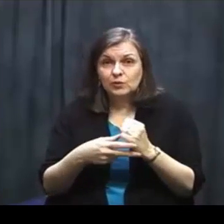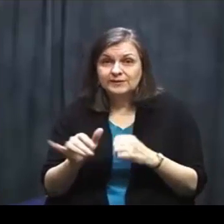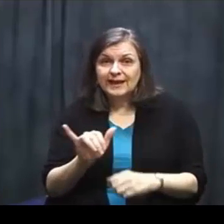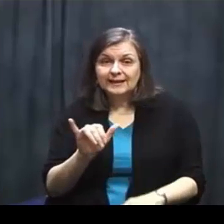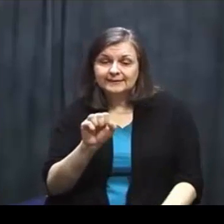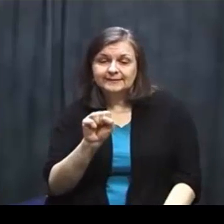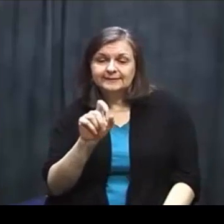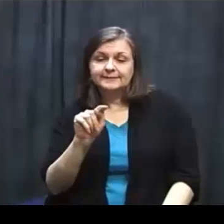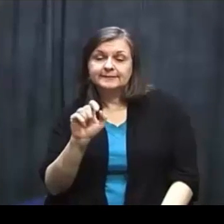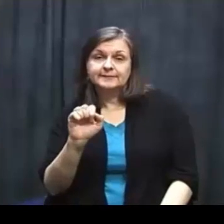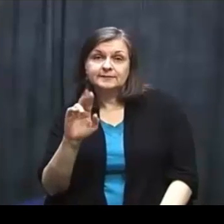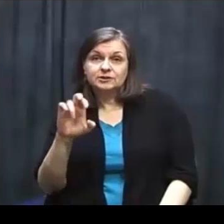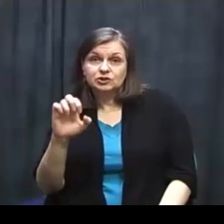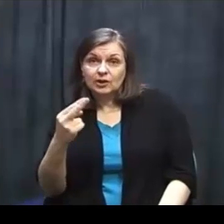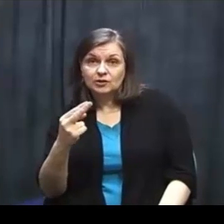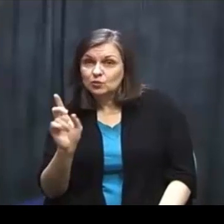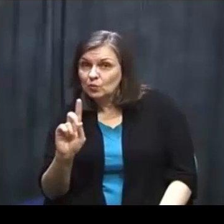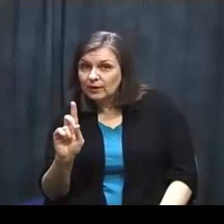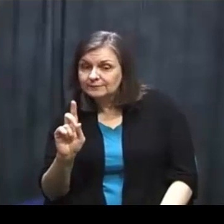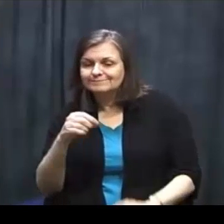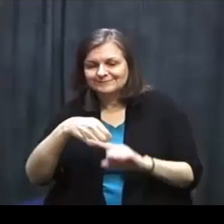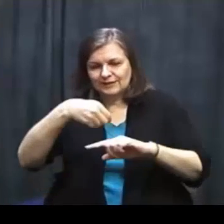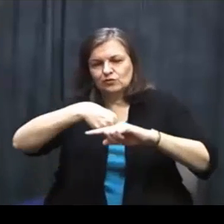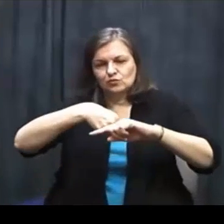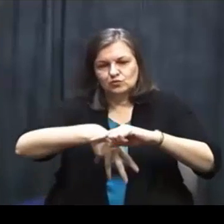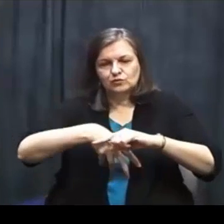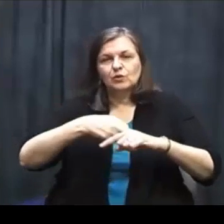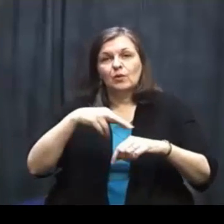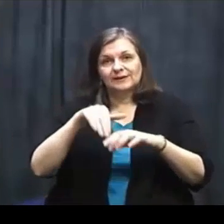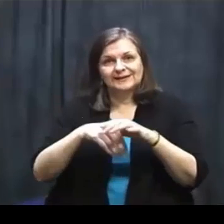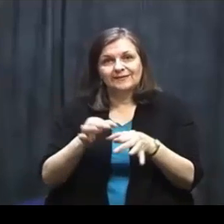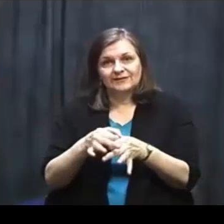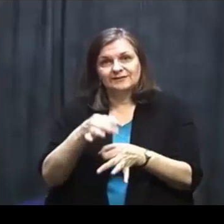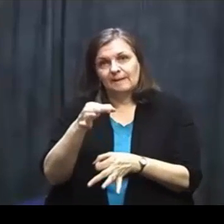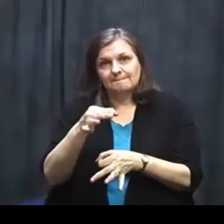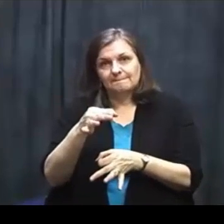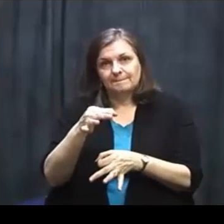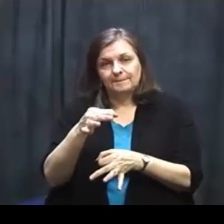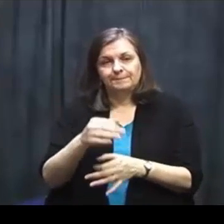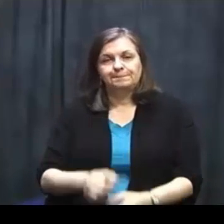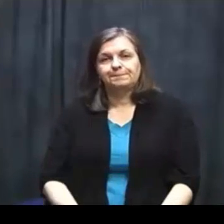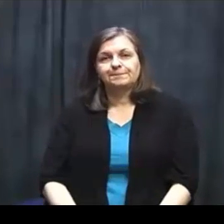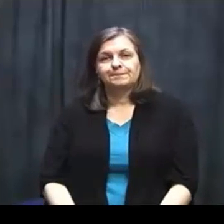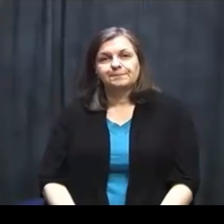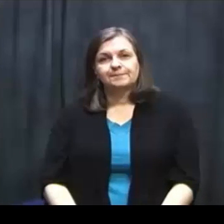its stores and a starch in its root structures and modified stem structures